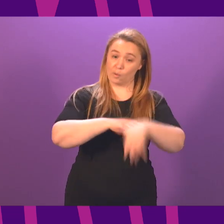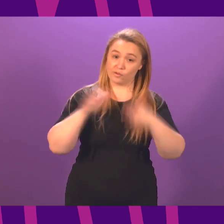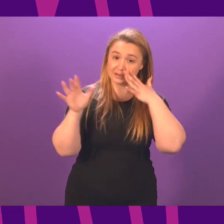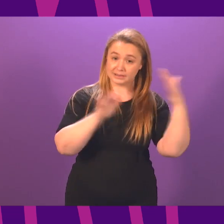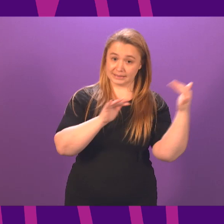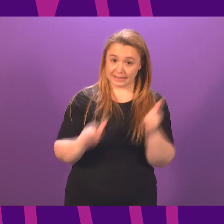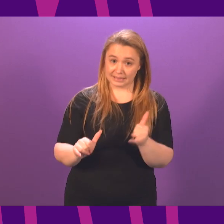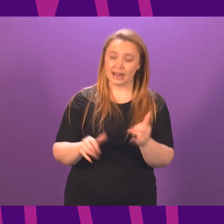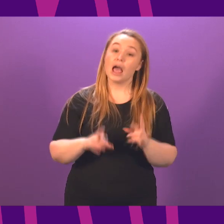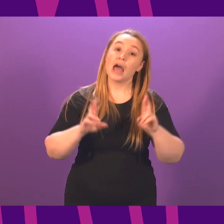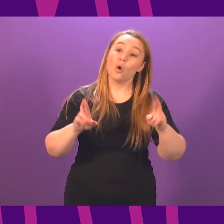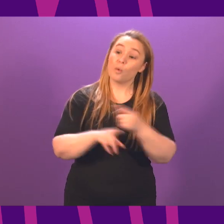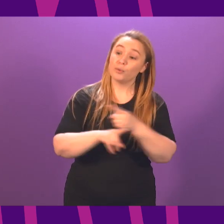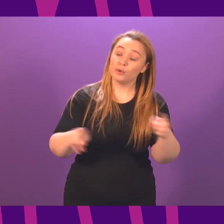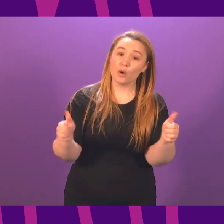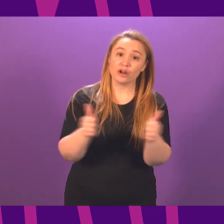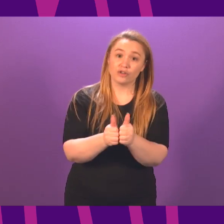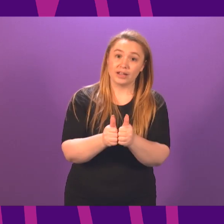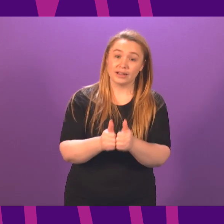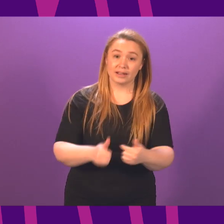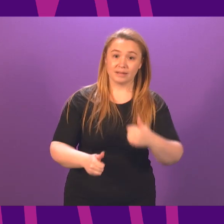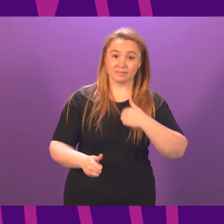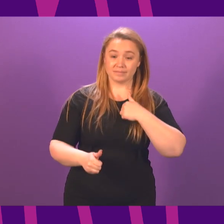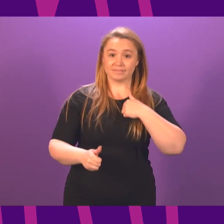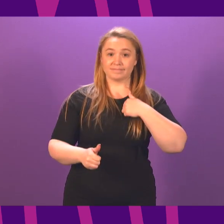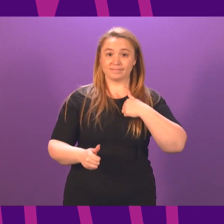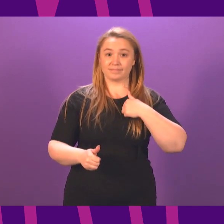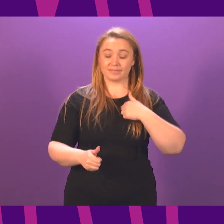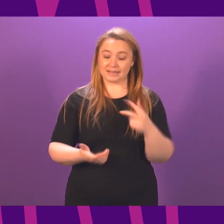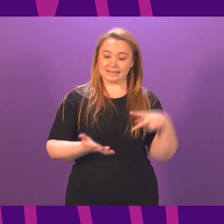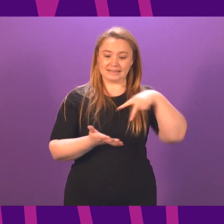I hope that people will agree that I am one of the last people to stand here and be in